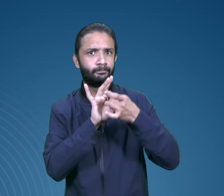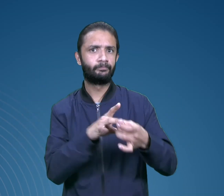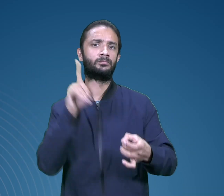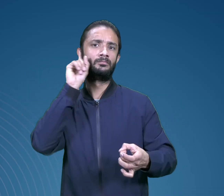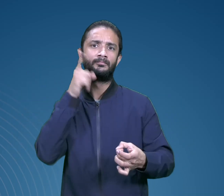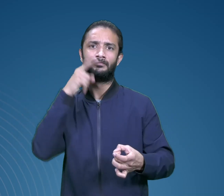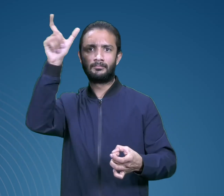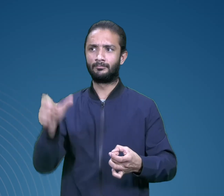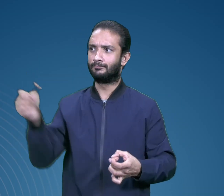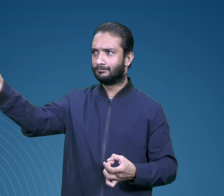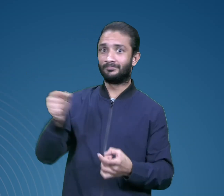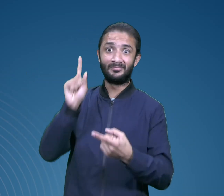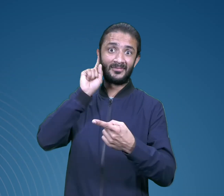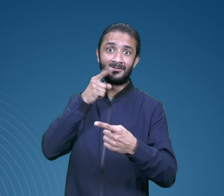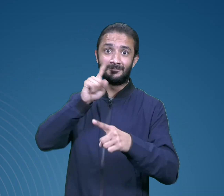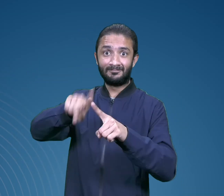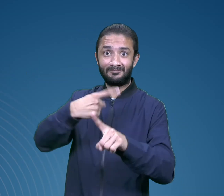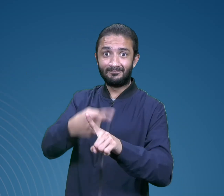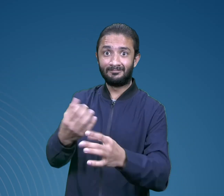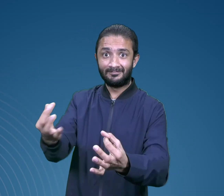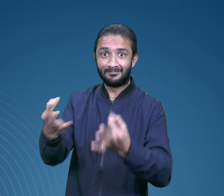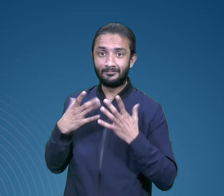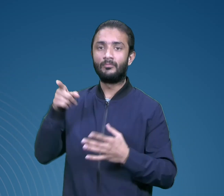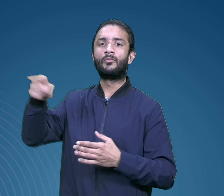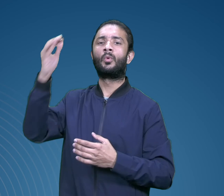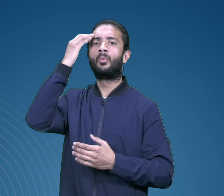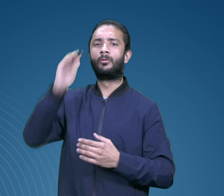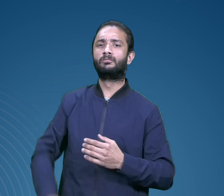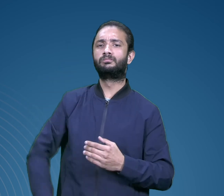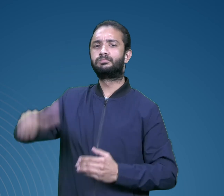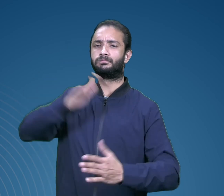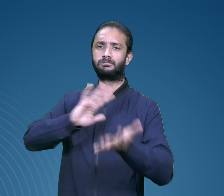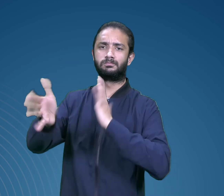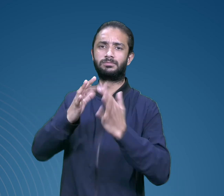We need to include the Deaf community and Deaf experts, asking Deaf Role Models about